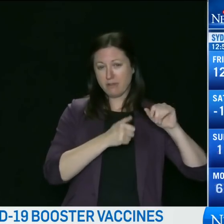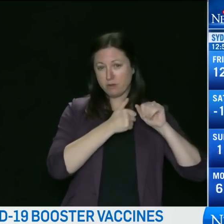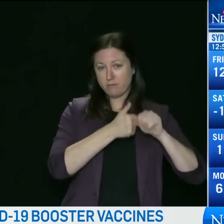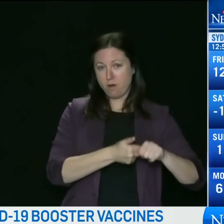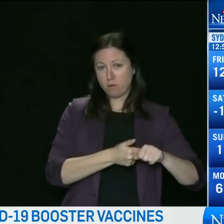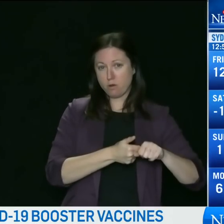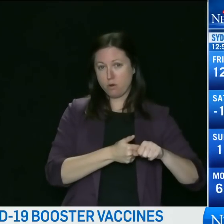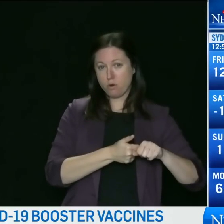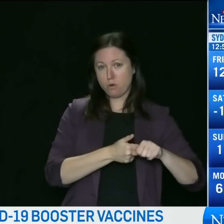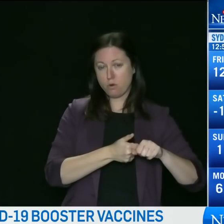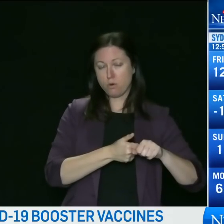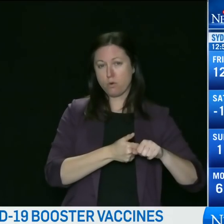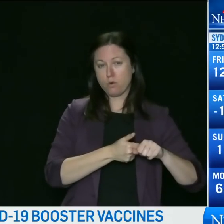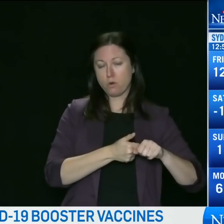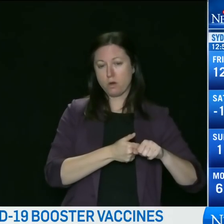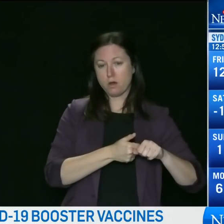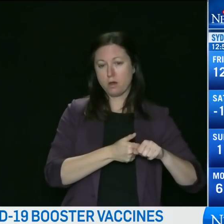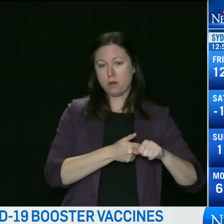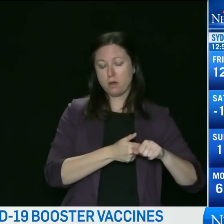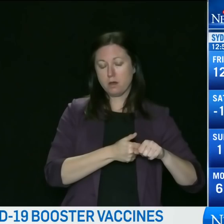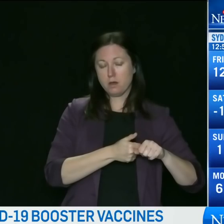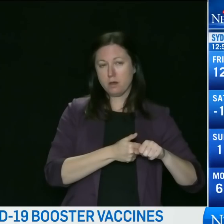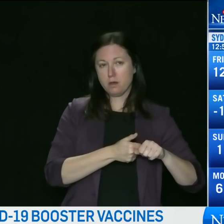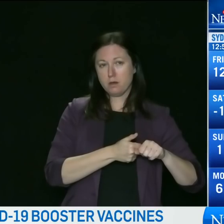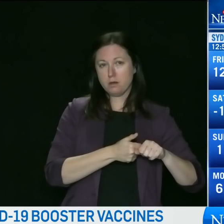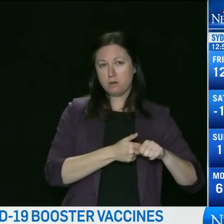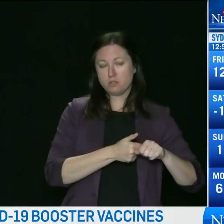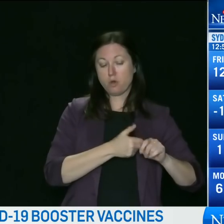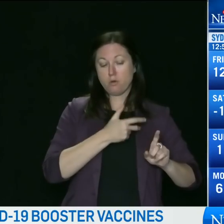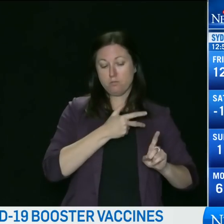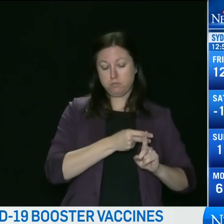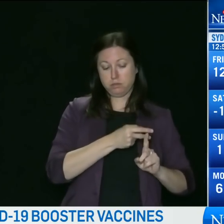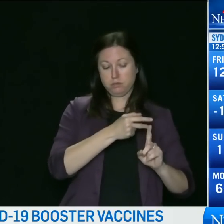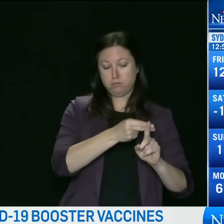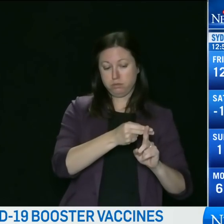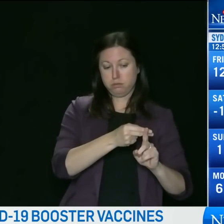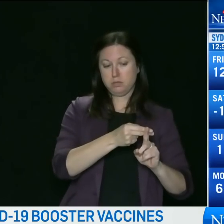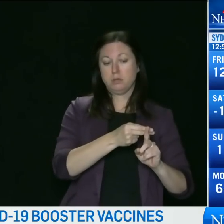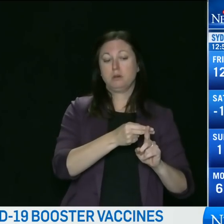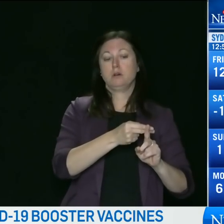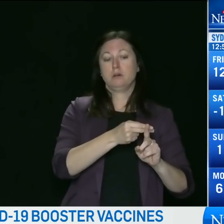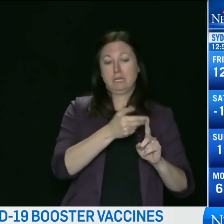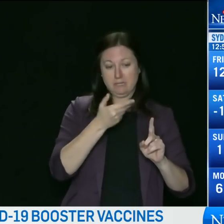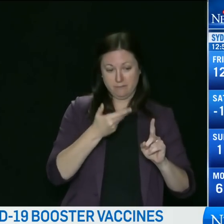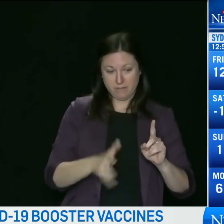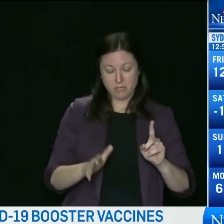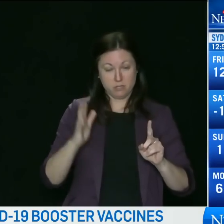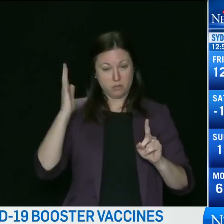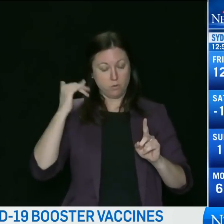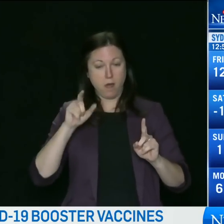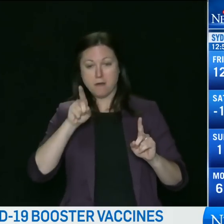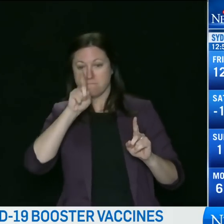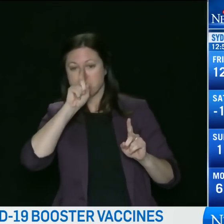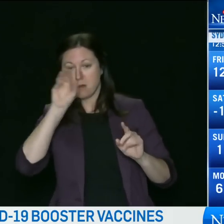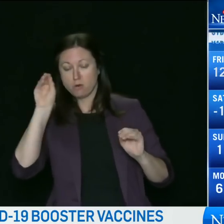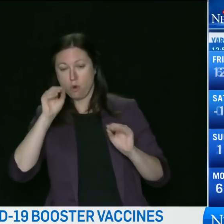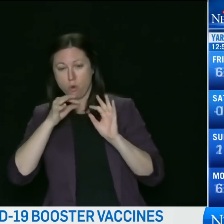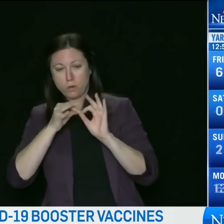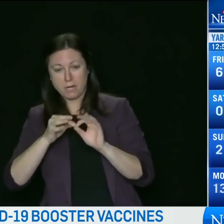YOUNGER AGE-GROUPS, IS IT JUST SIMPLY ABOUT TIME LINES FOR WHEN THEY WERE AUTHORIZED TO RECEIVE